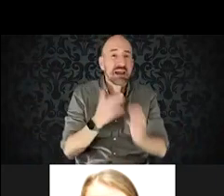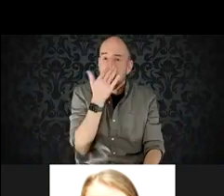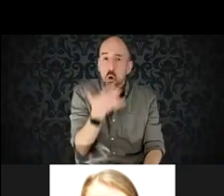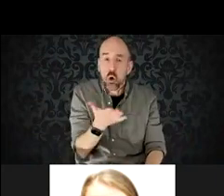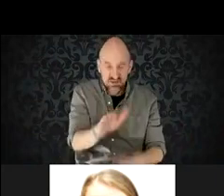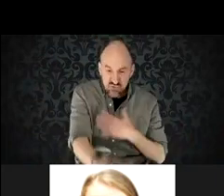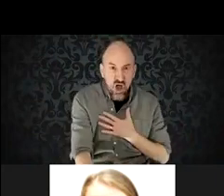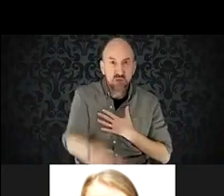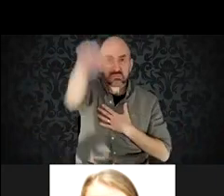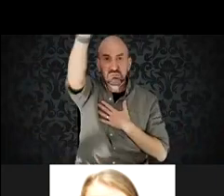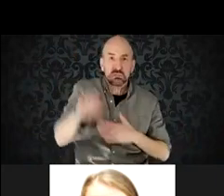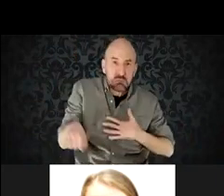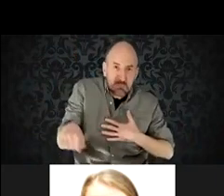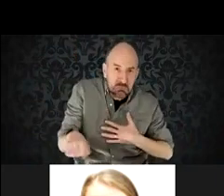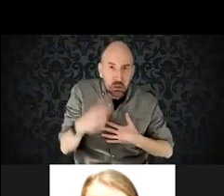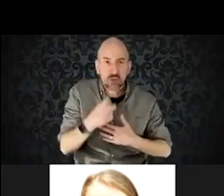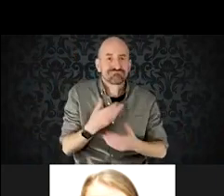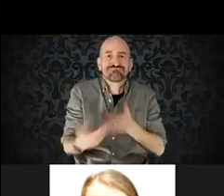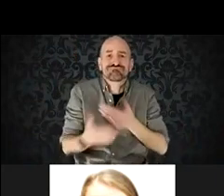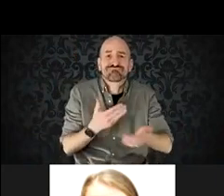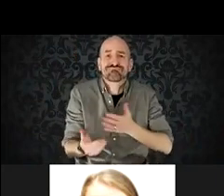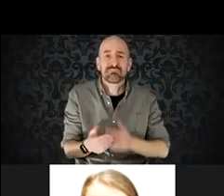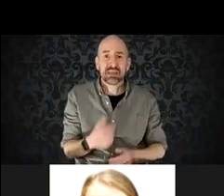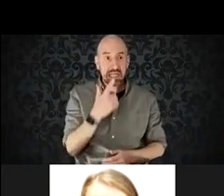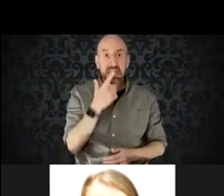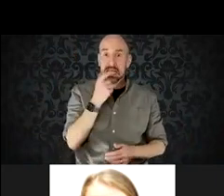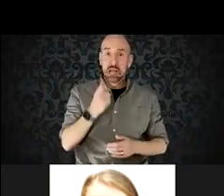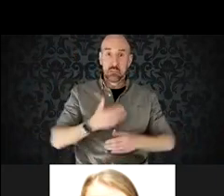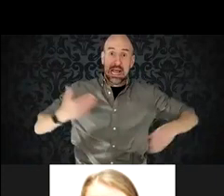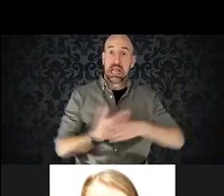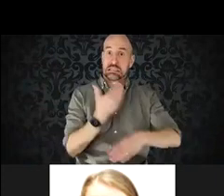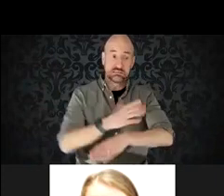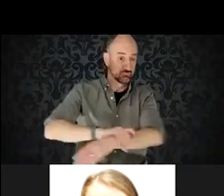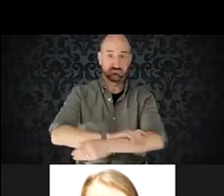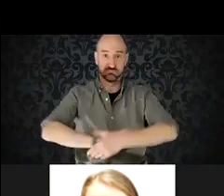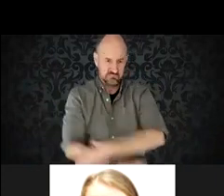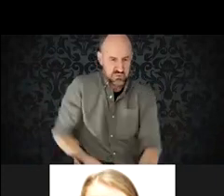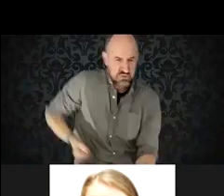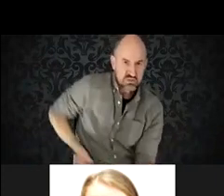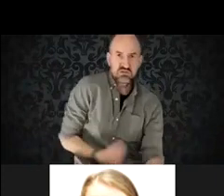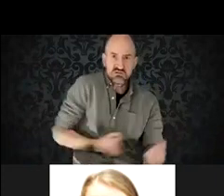it, I am certain that you will jump at it. And of course, no surprise, that is gardening.